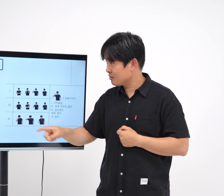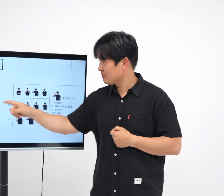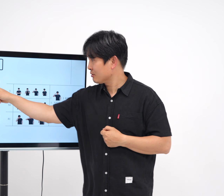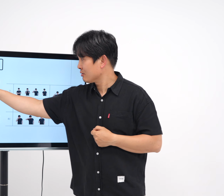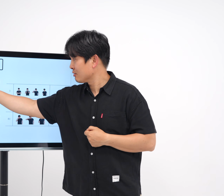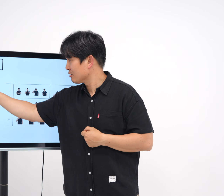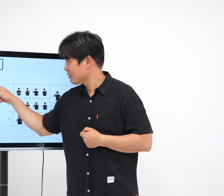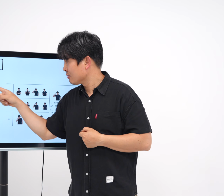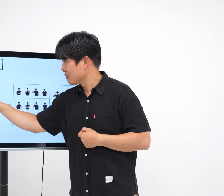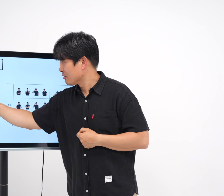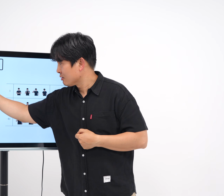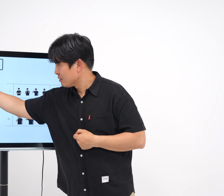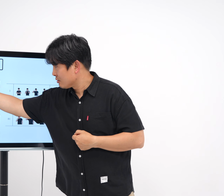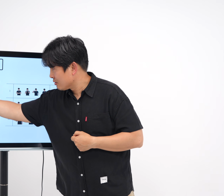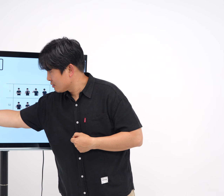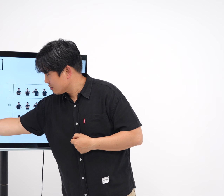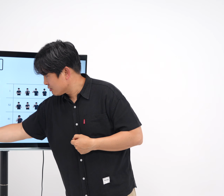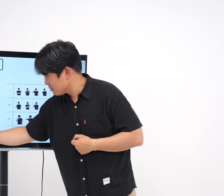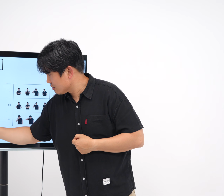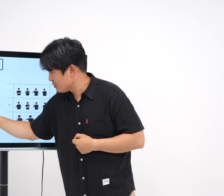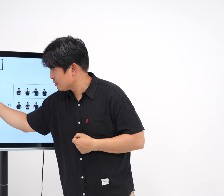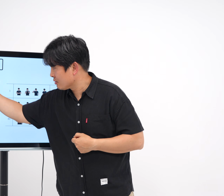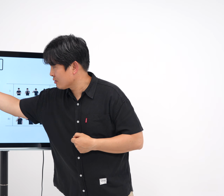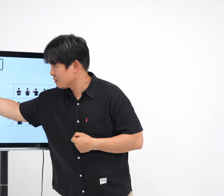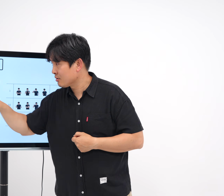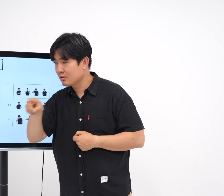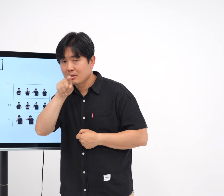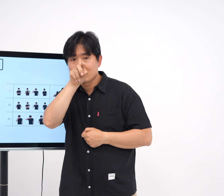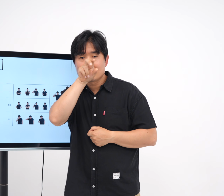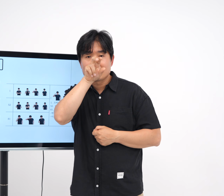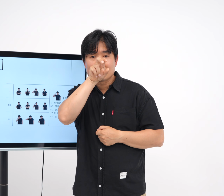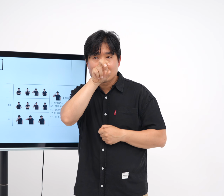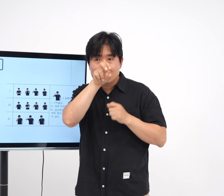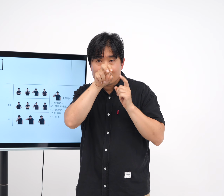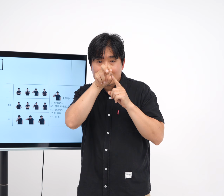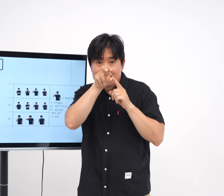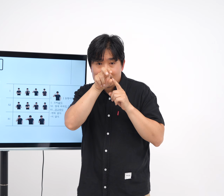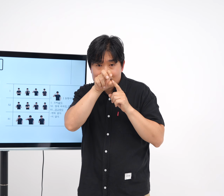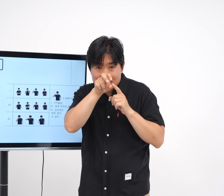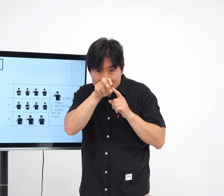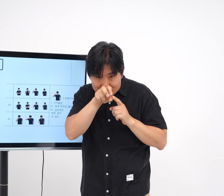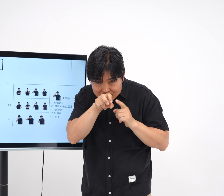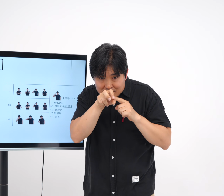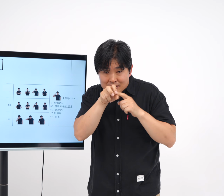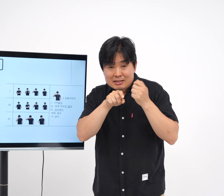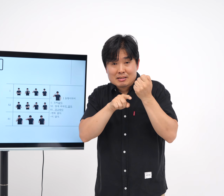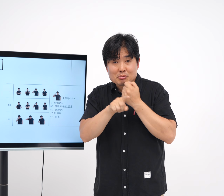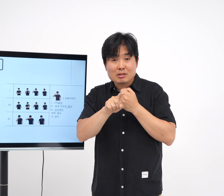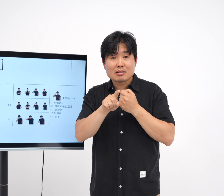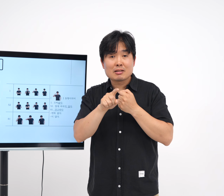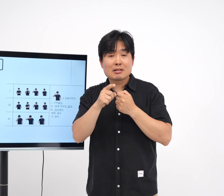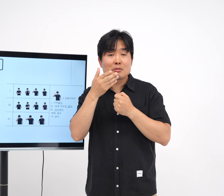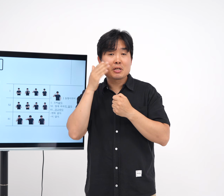"use sparingly little by little" all have 'mouse' in them.